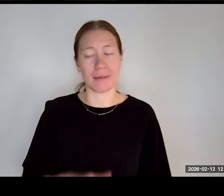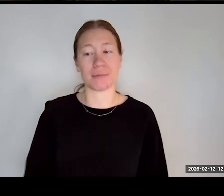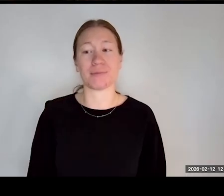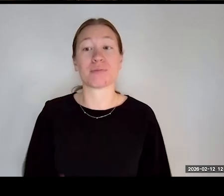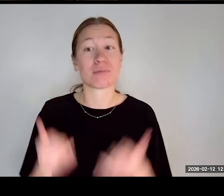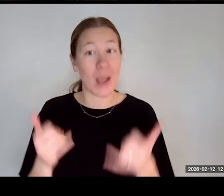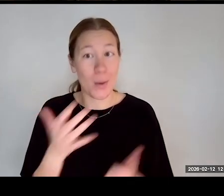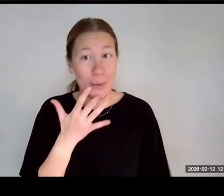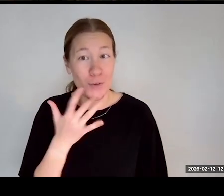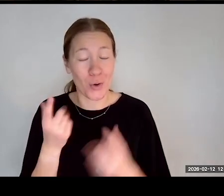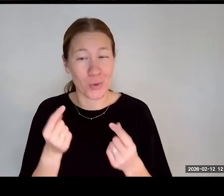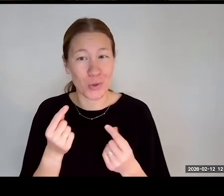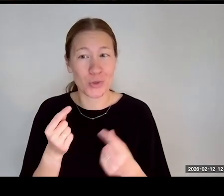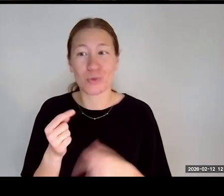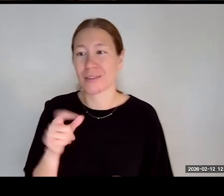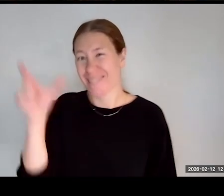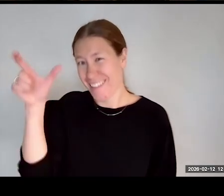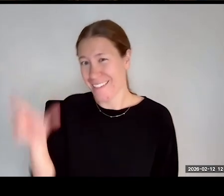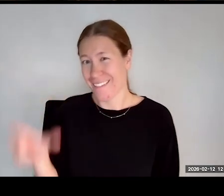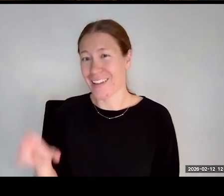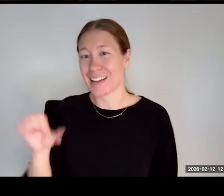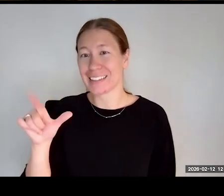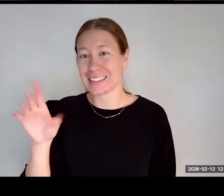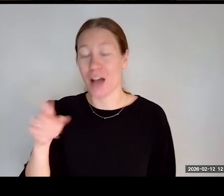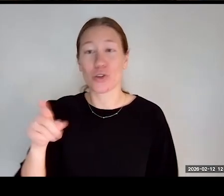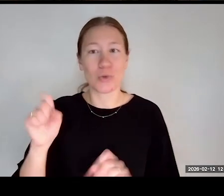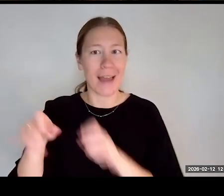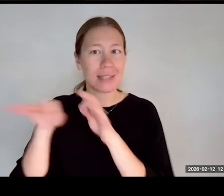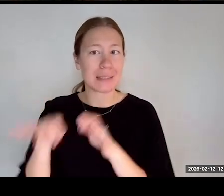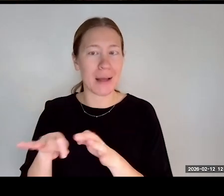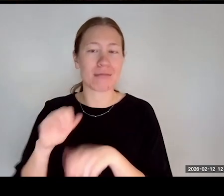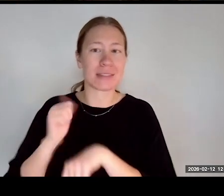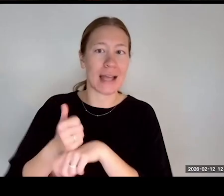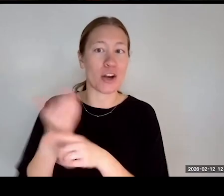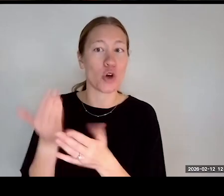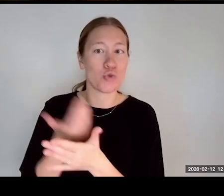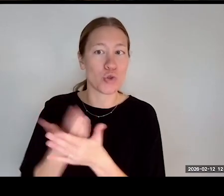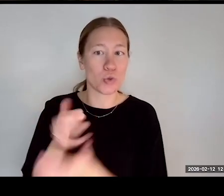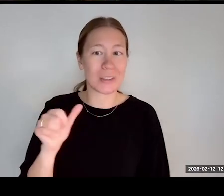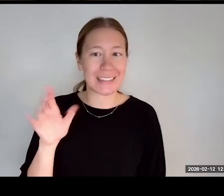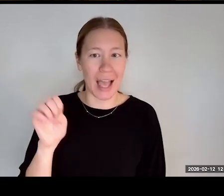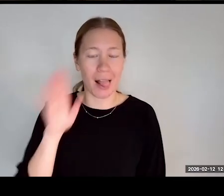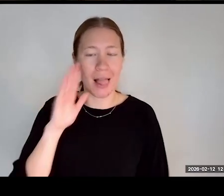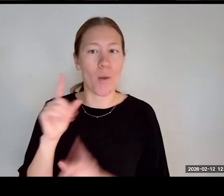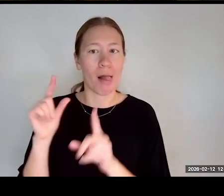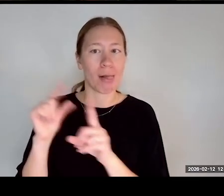into my styles panel and you can define a new style. You can type in a name for the style. So I'm gonna name this body